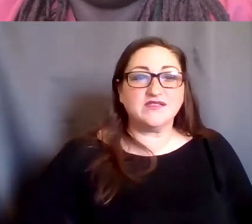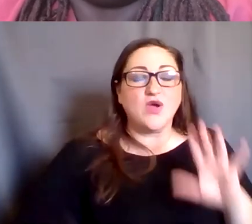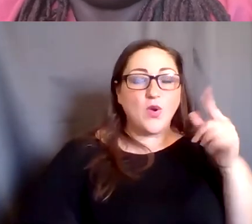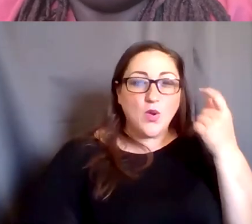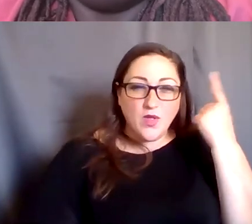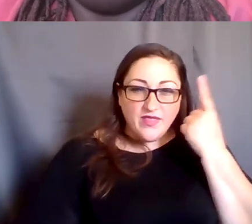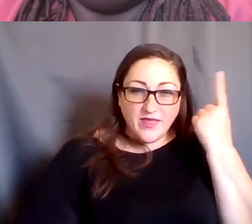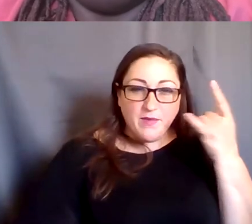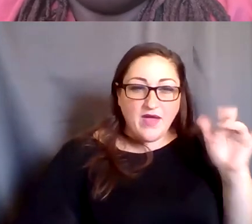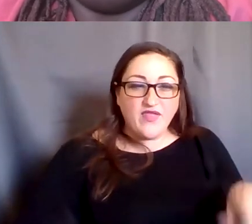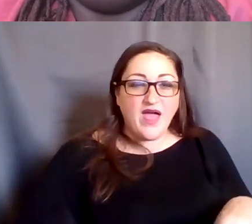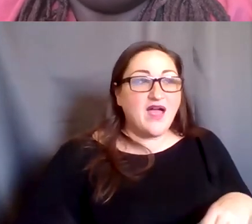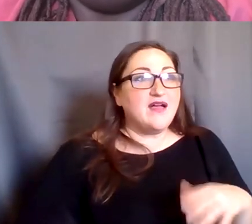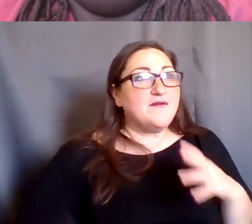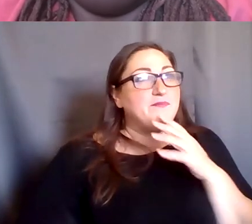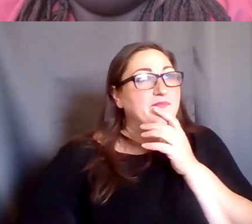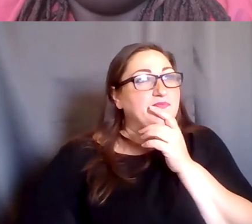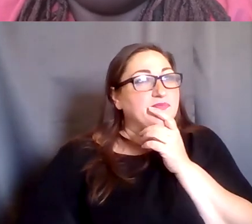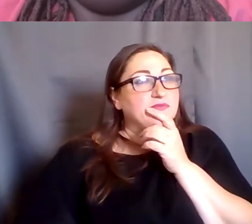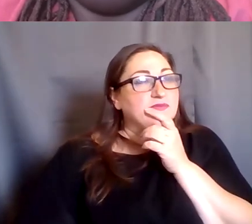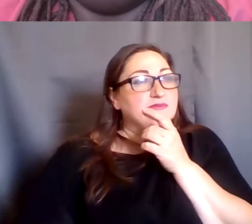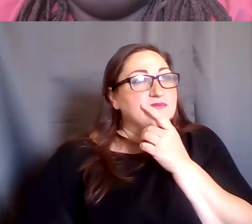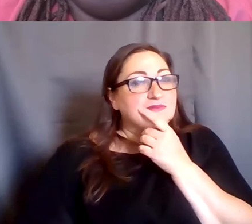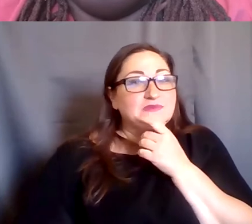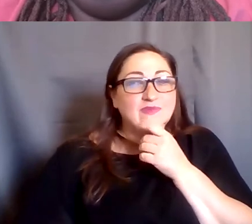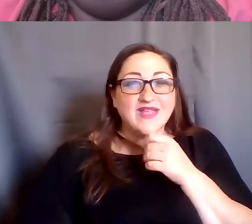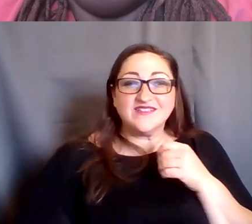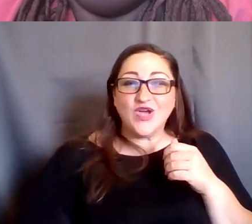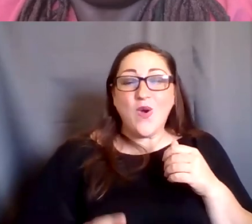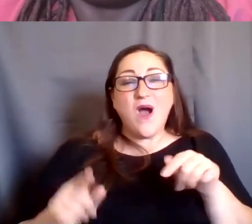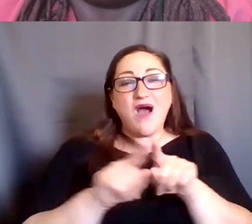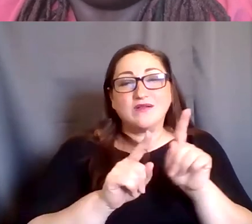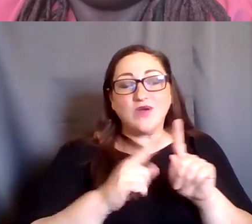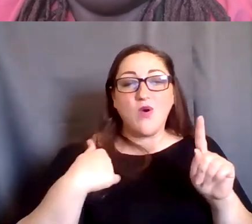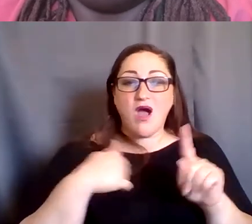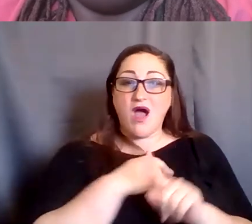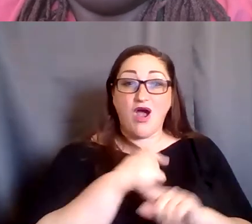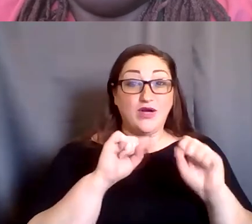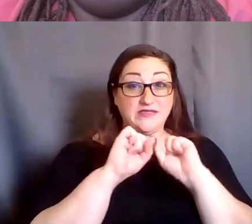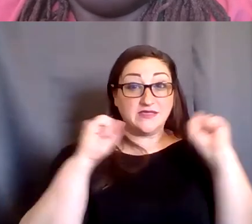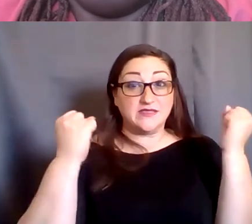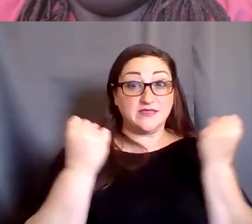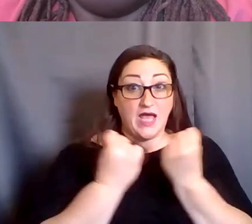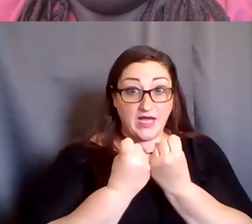that in order for things to be worth it, you have to work really, really hard for it. And accessibility kind of breaks down this idea that says you